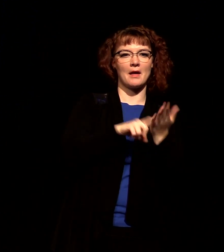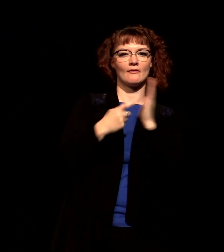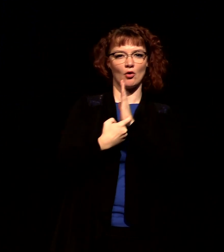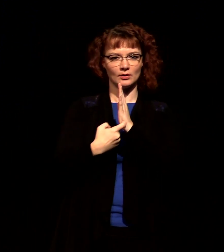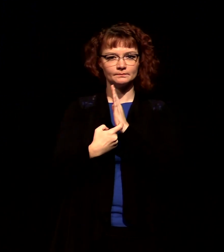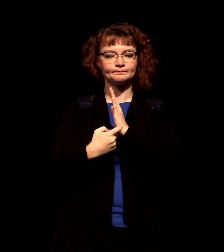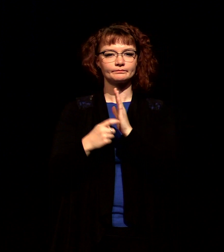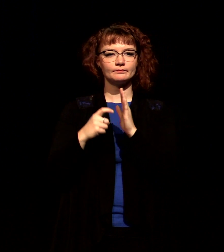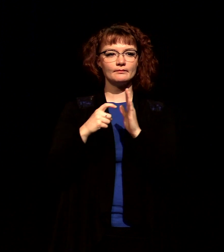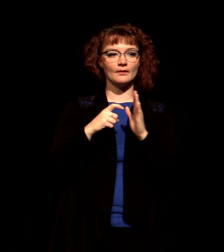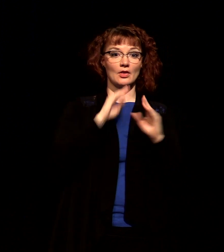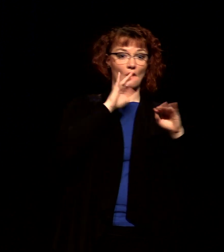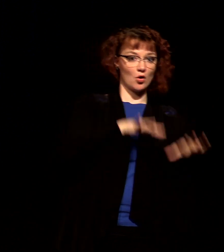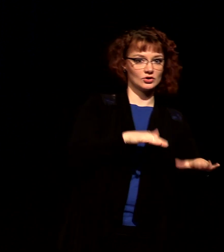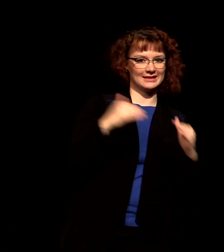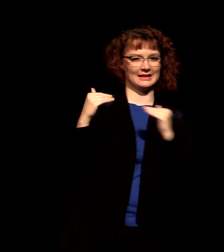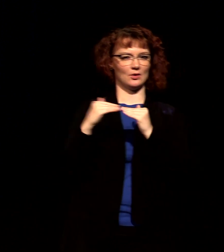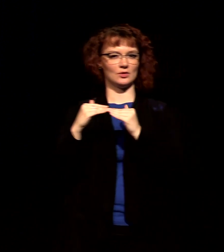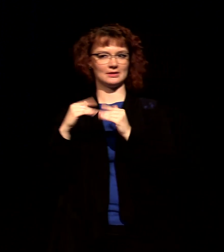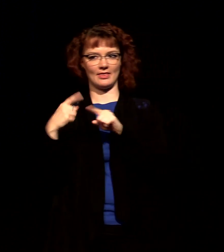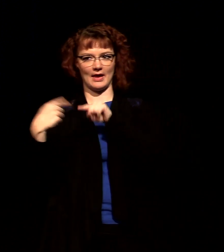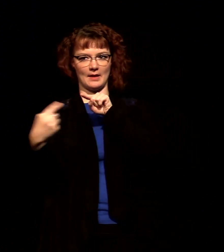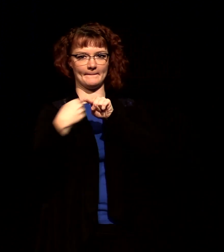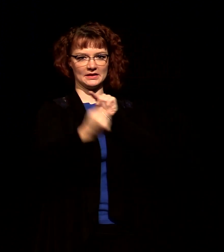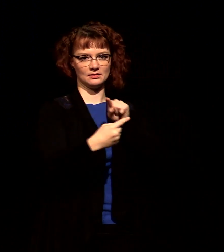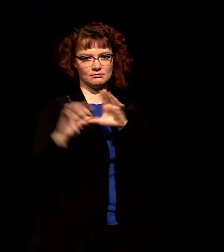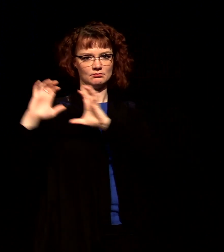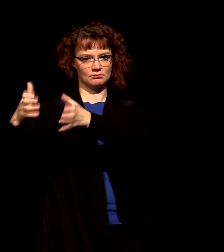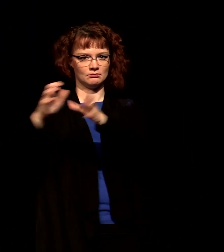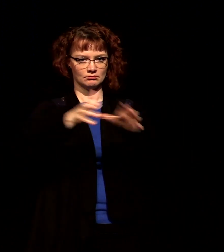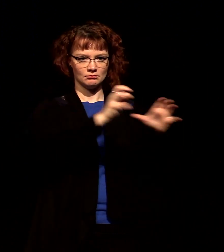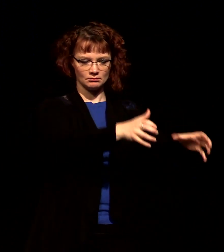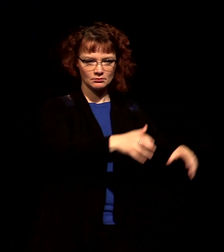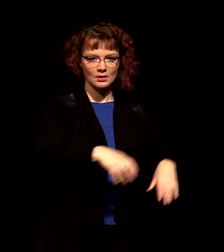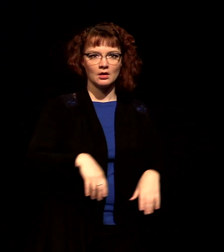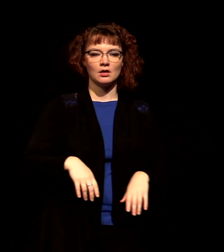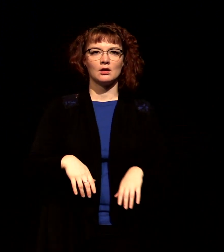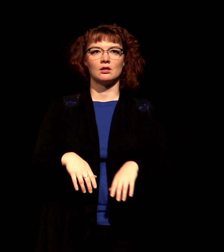Israel, enemies like a Syria. They mock God, the Creator